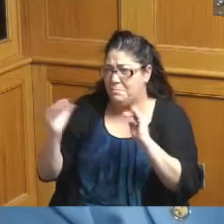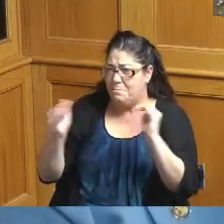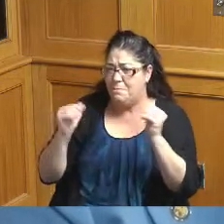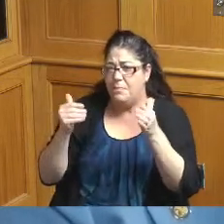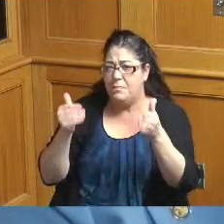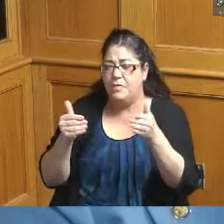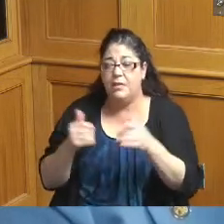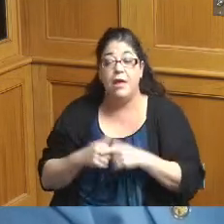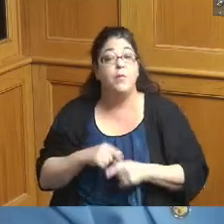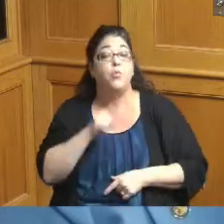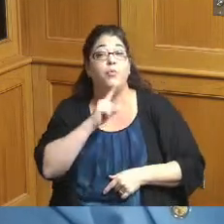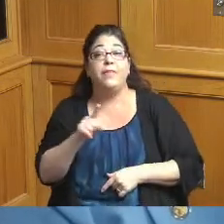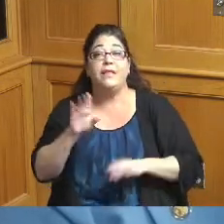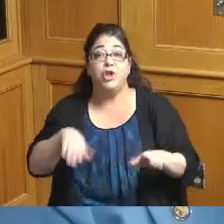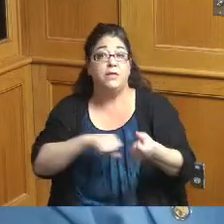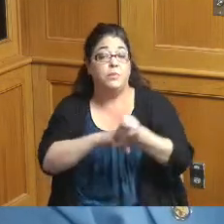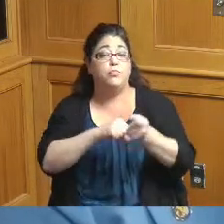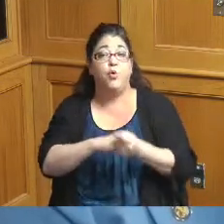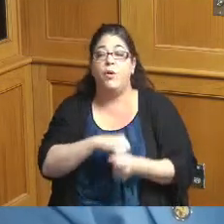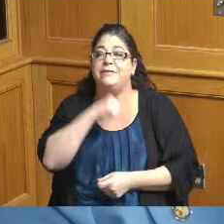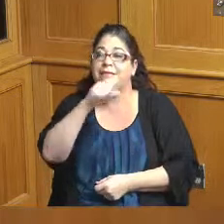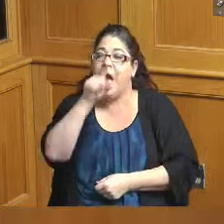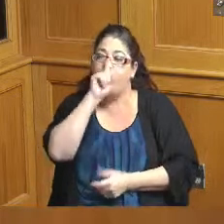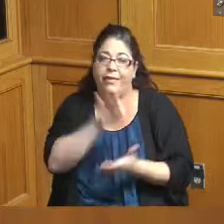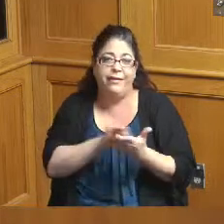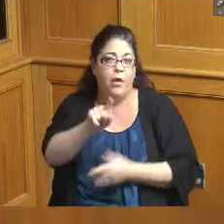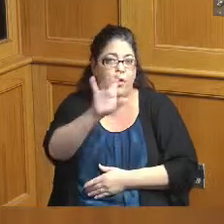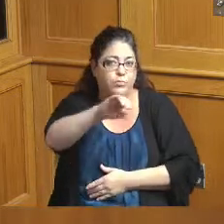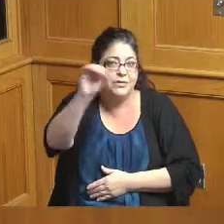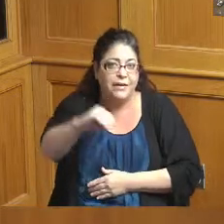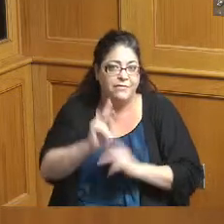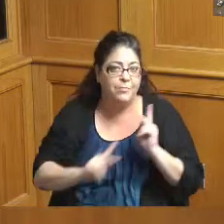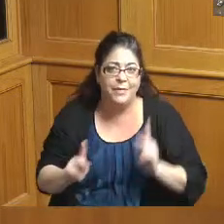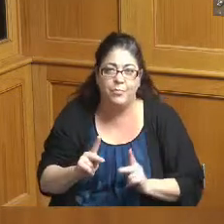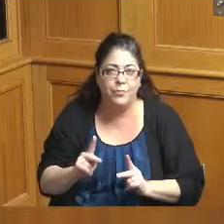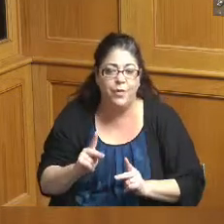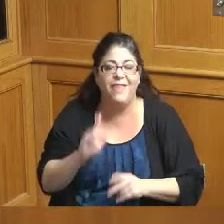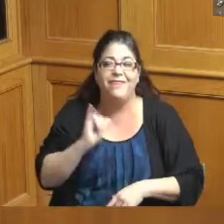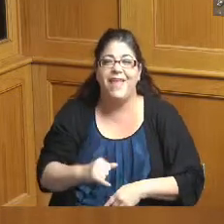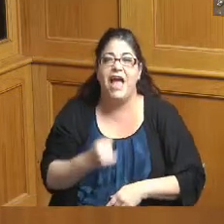under under counted mentioned earlier that based on the data we have that's two parents and a child